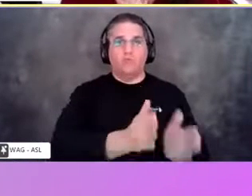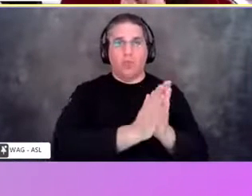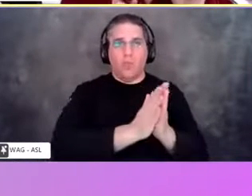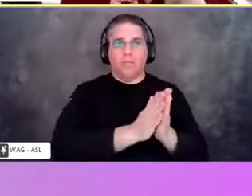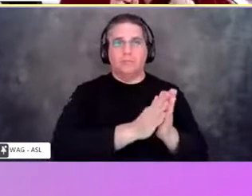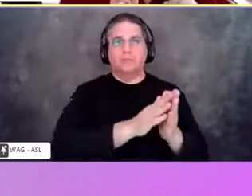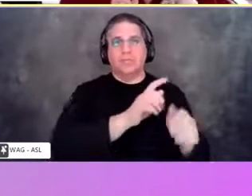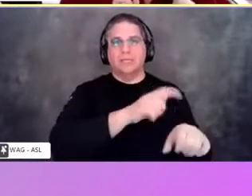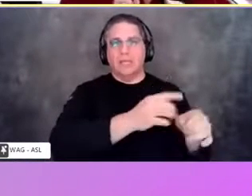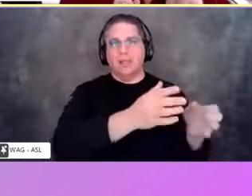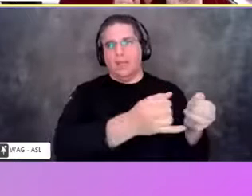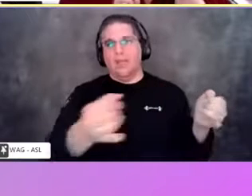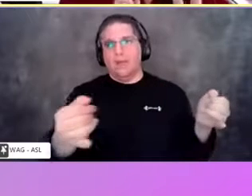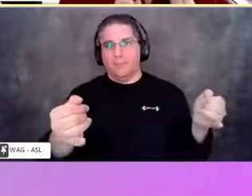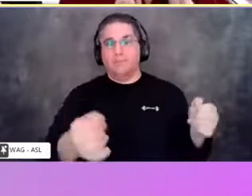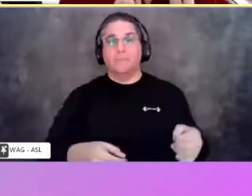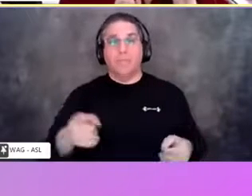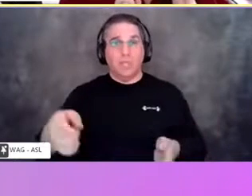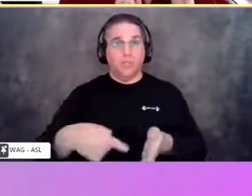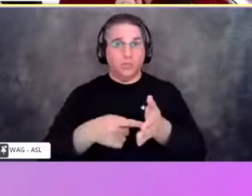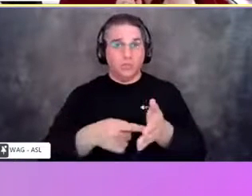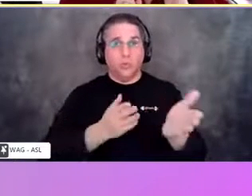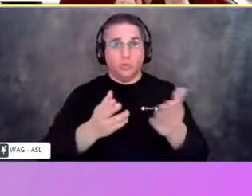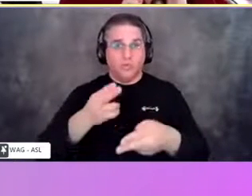our audit tracking system at times their service to an